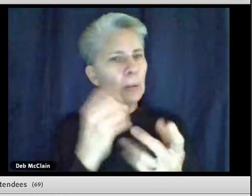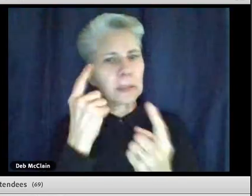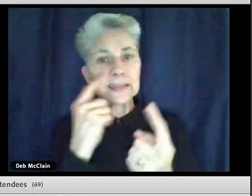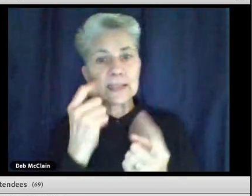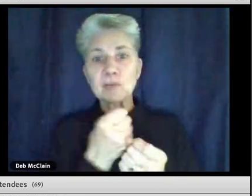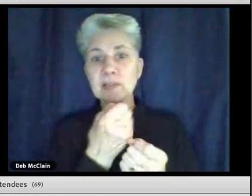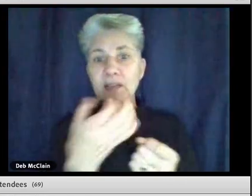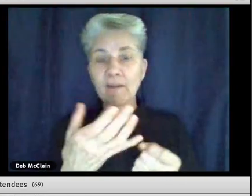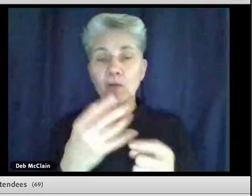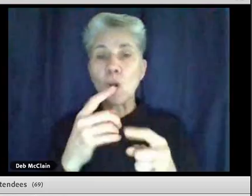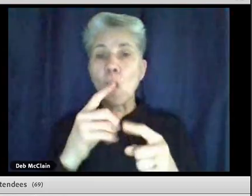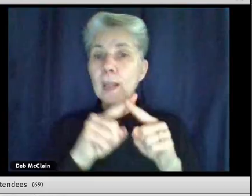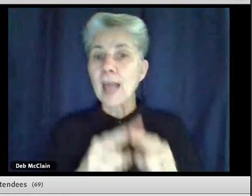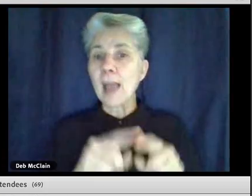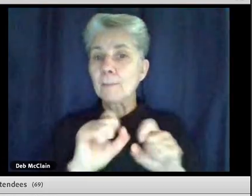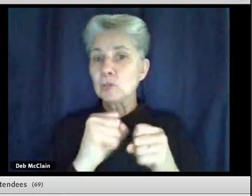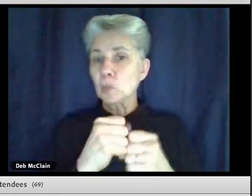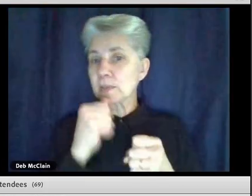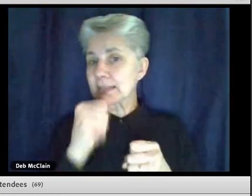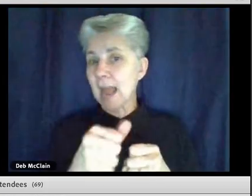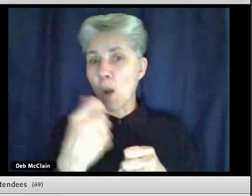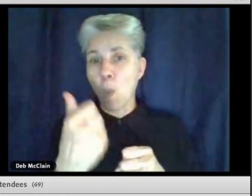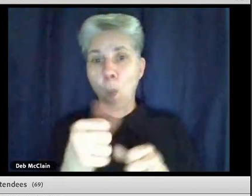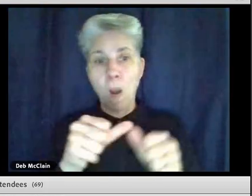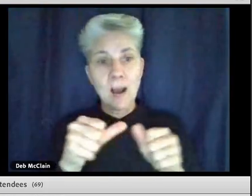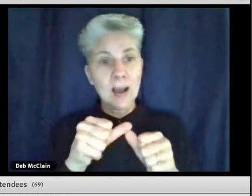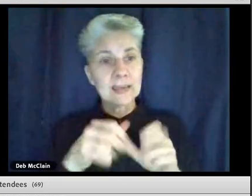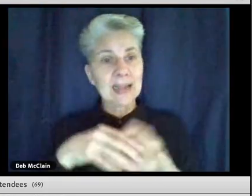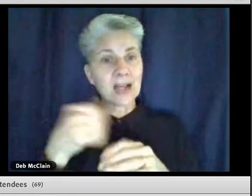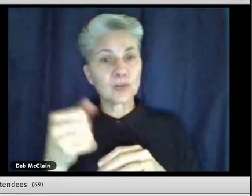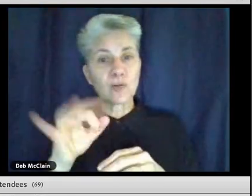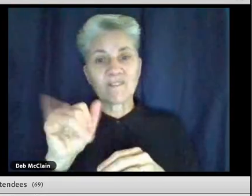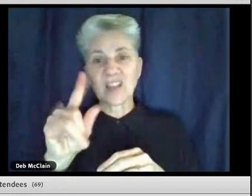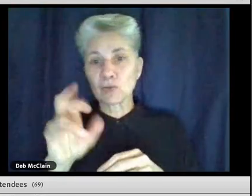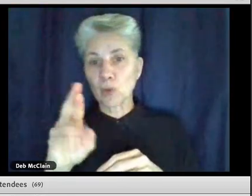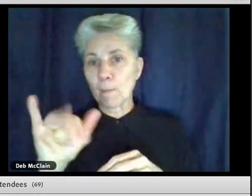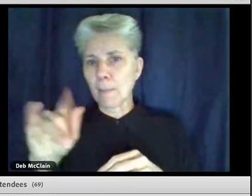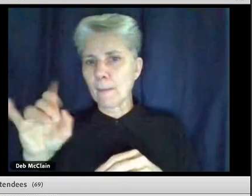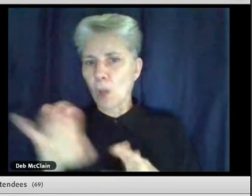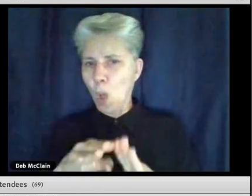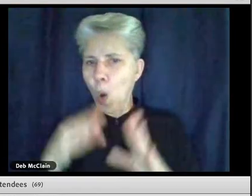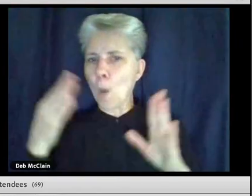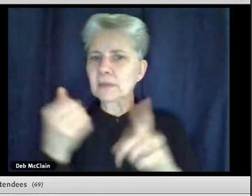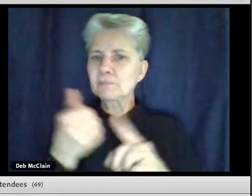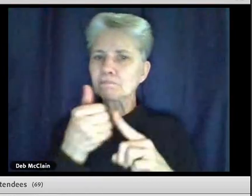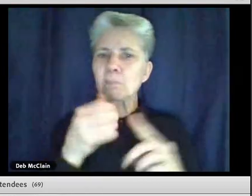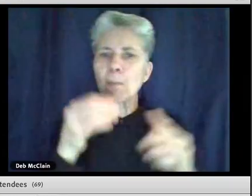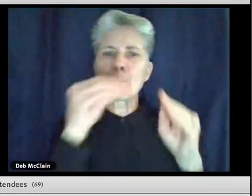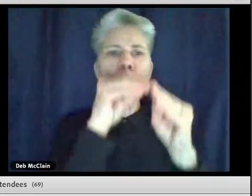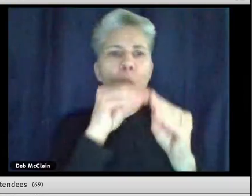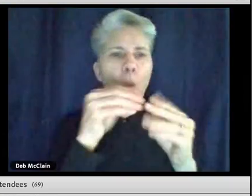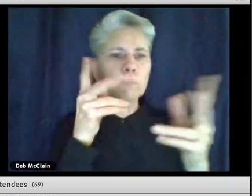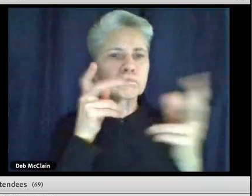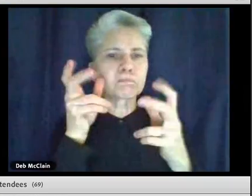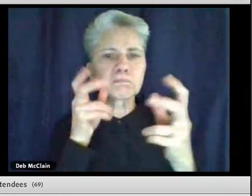or a book or a person. Consider multiple reliable sources, not just one. You know, get outside your filter bubble.